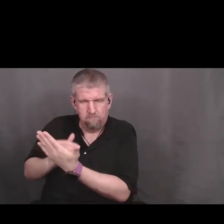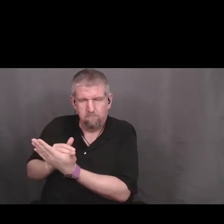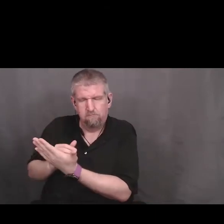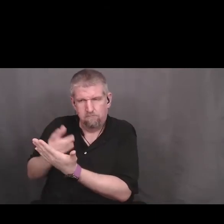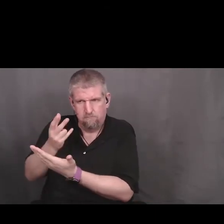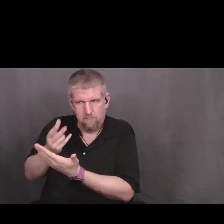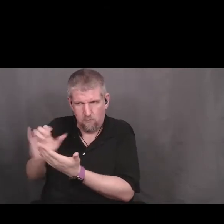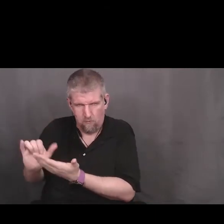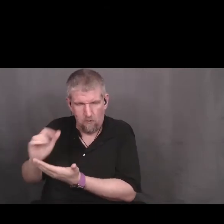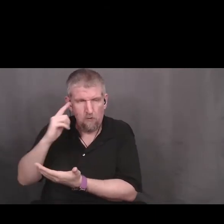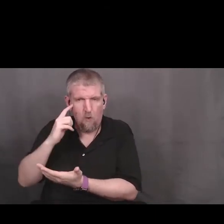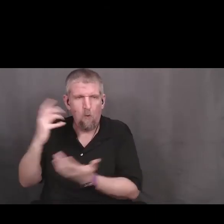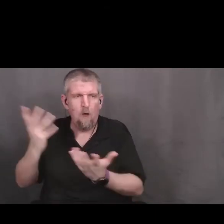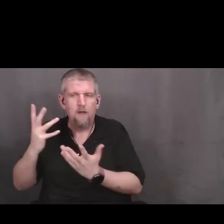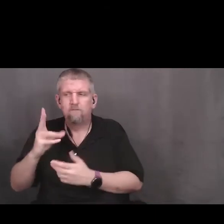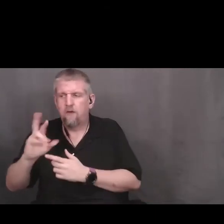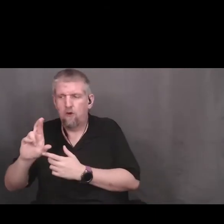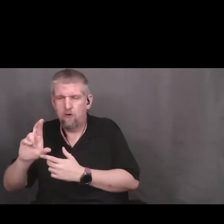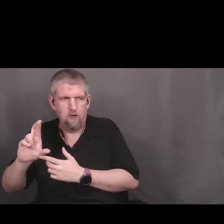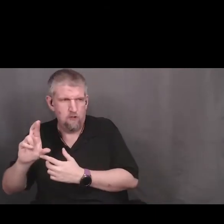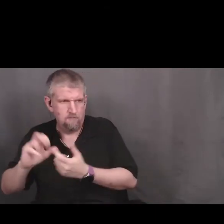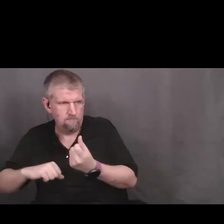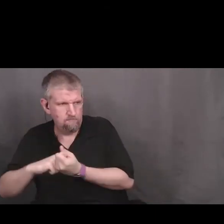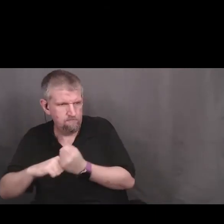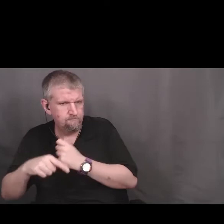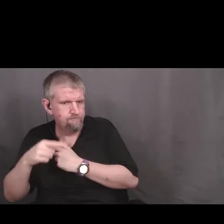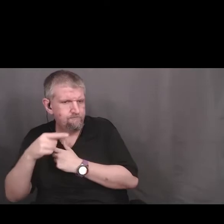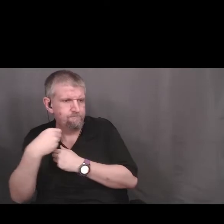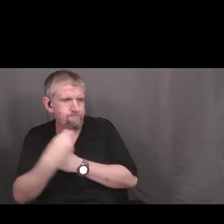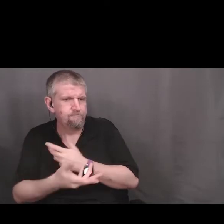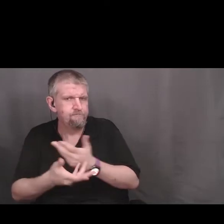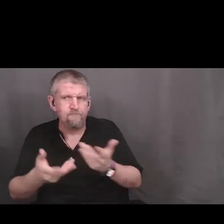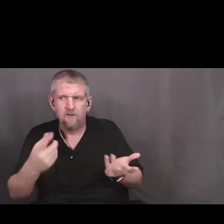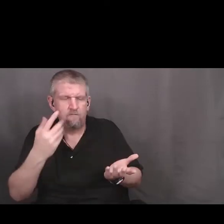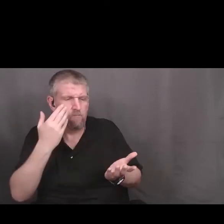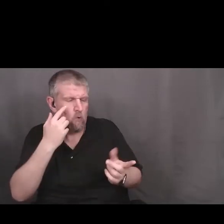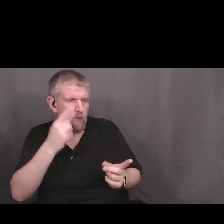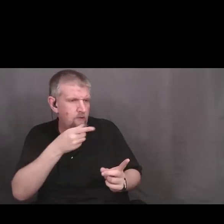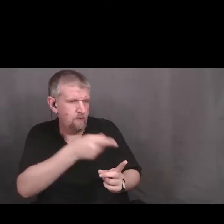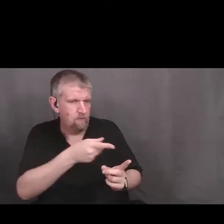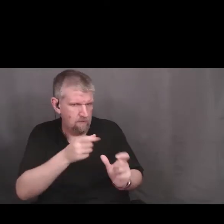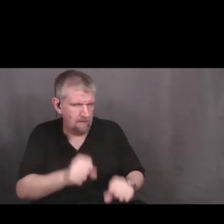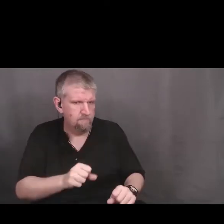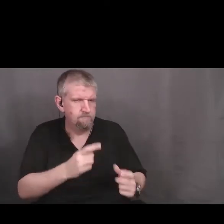they're supposed to facilitate the client reaching their employment goal?